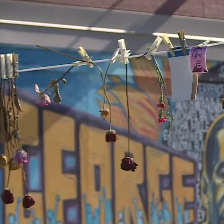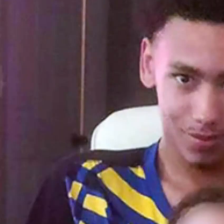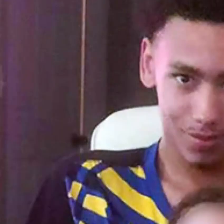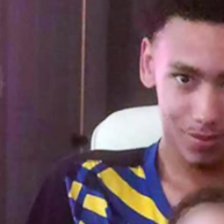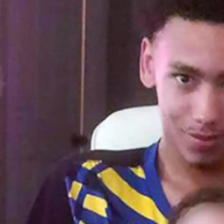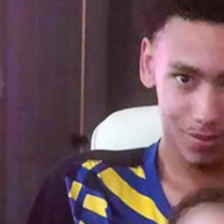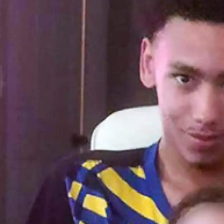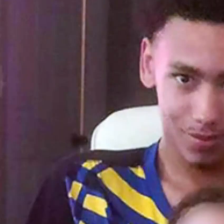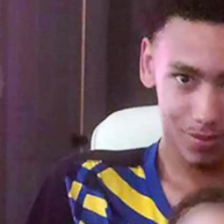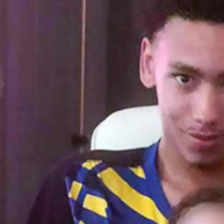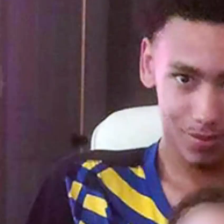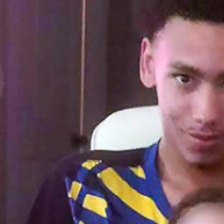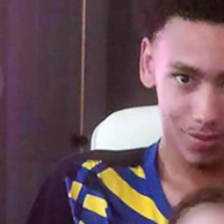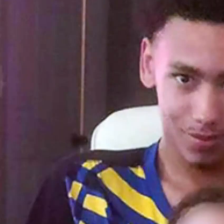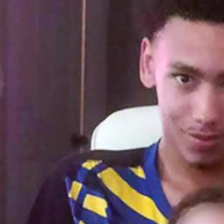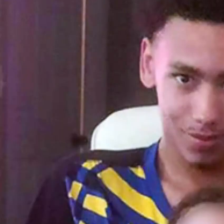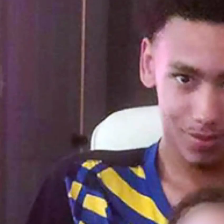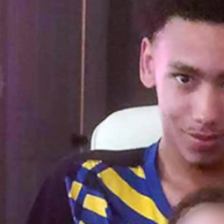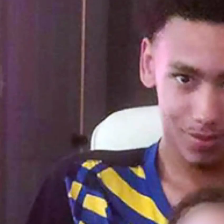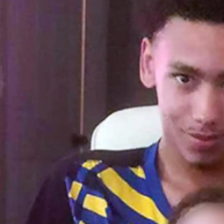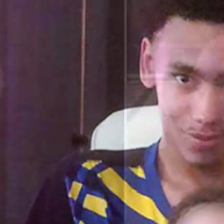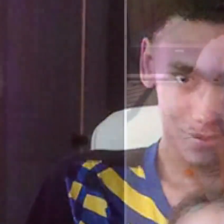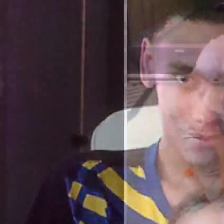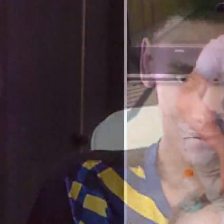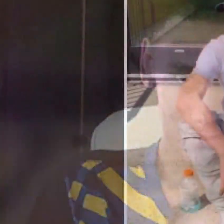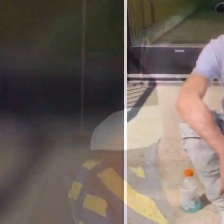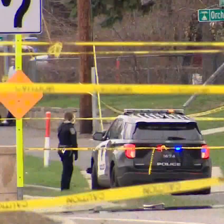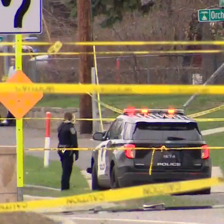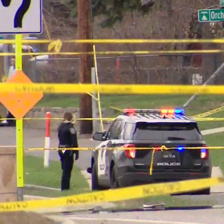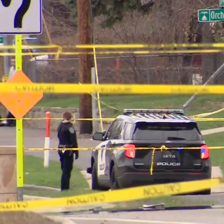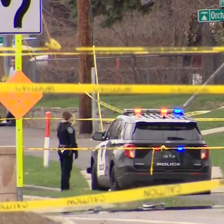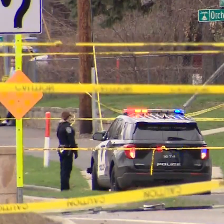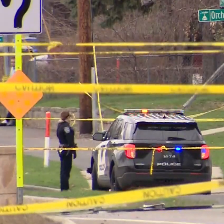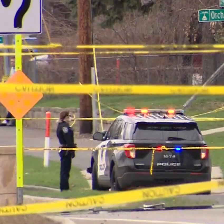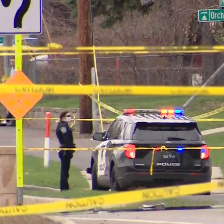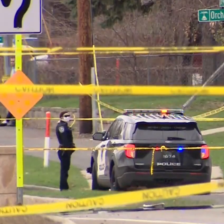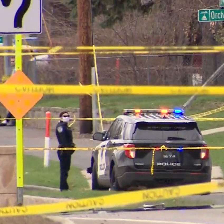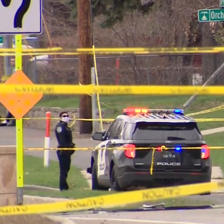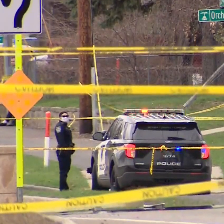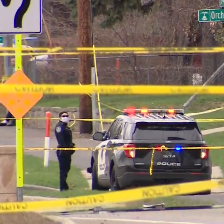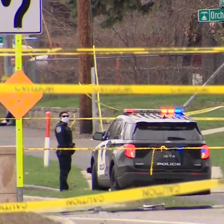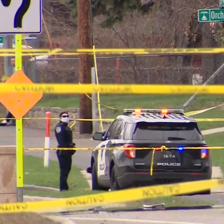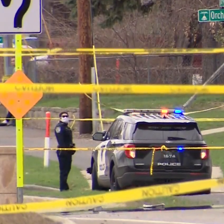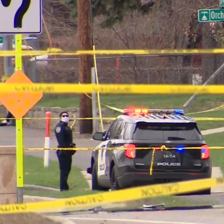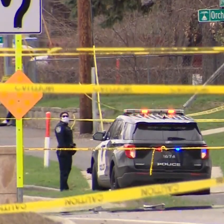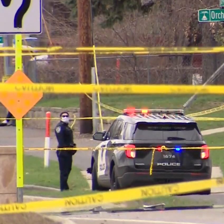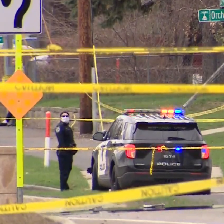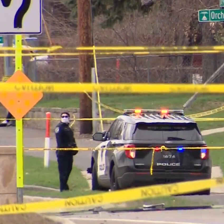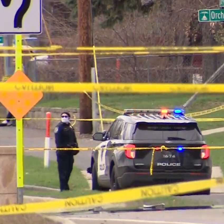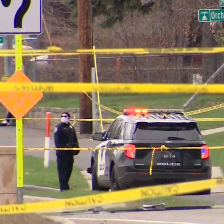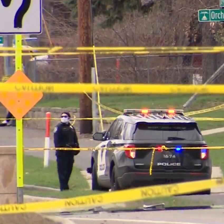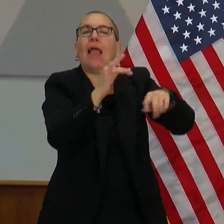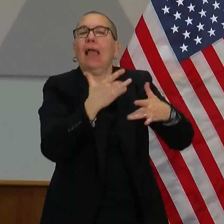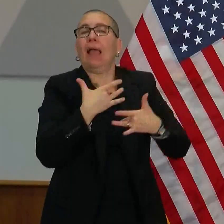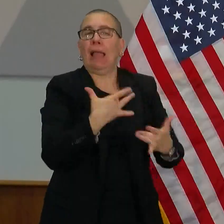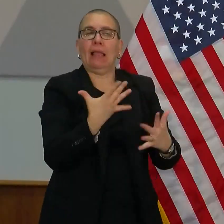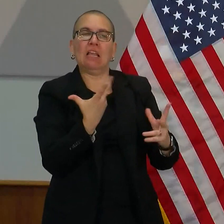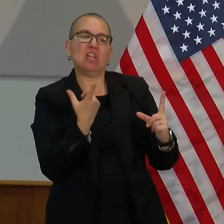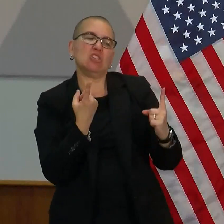TRULY MINUTE. AND I HOPE THEY'RE LISTENING RIGHT NOW. THE DFL HOUSE BEGAN WORKING ONPOLICE BILLS IN JANUARY,